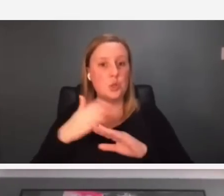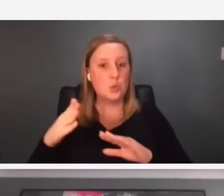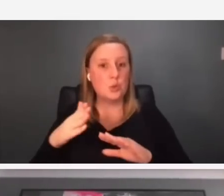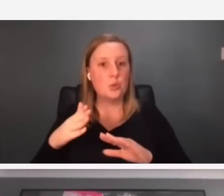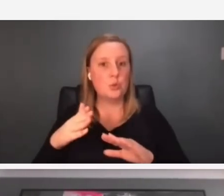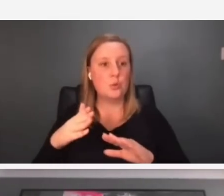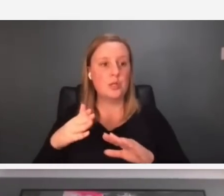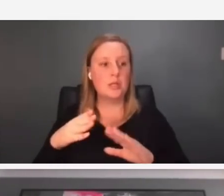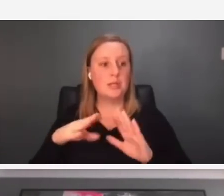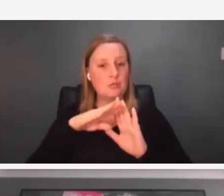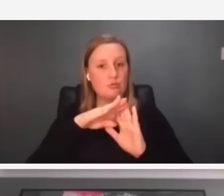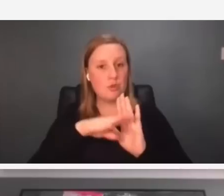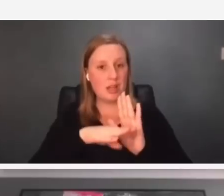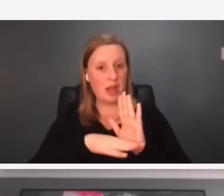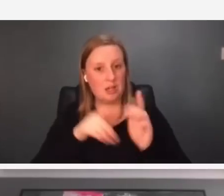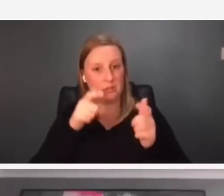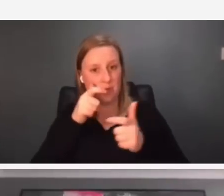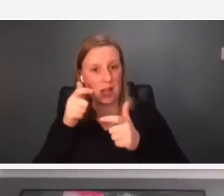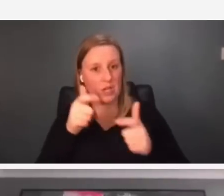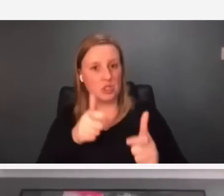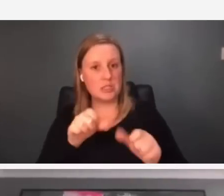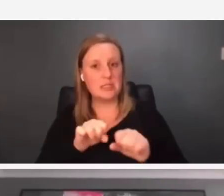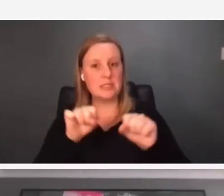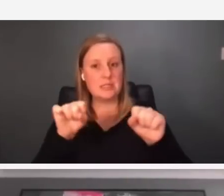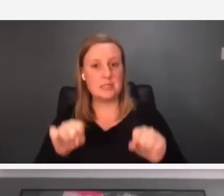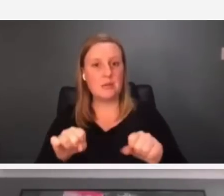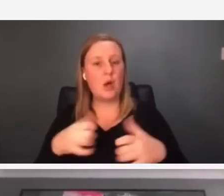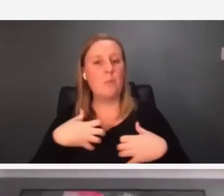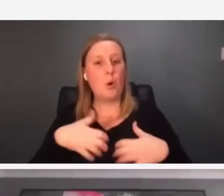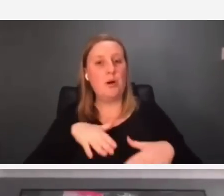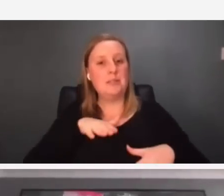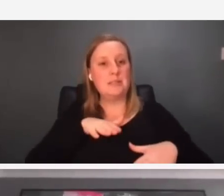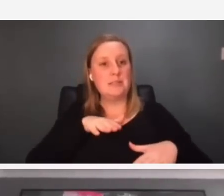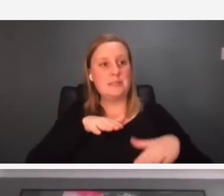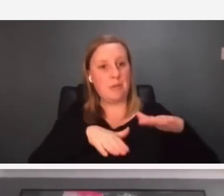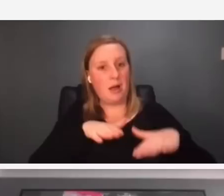aligns more appropriately with the NDIS where it should,